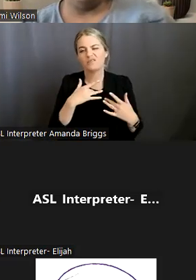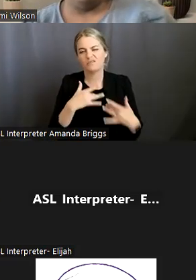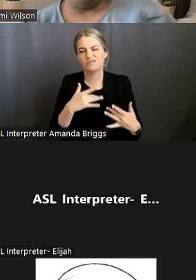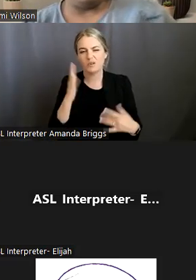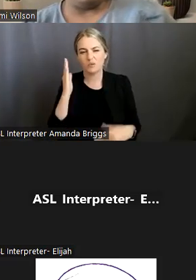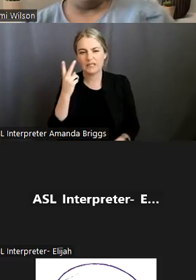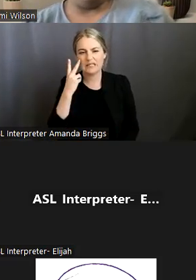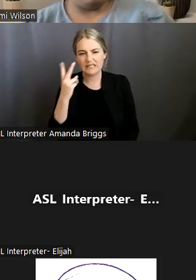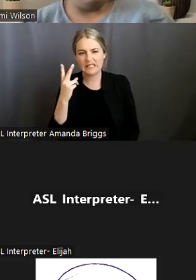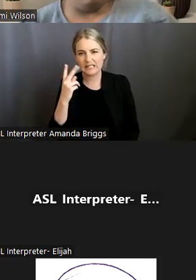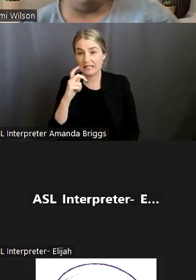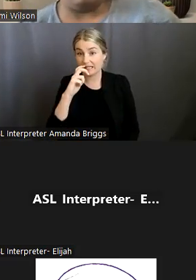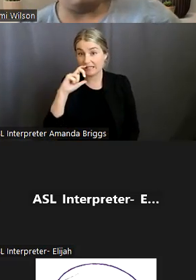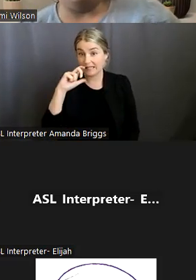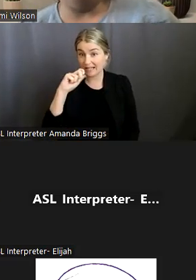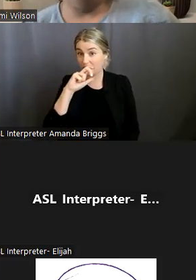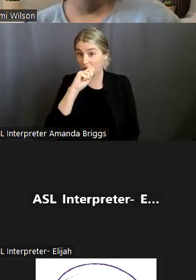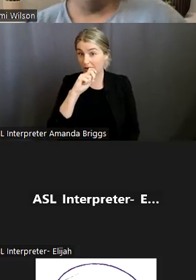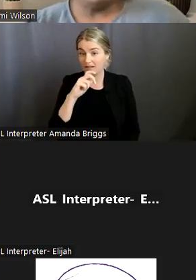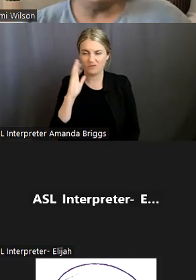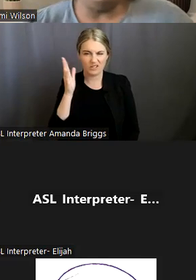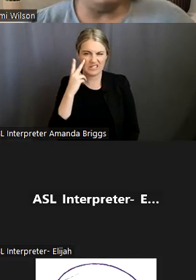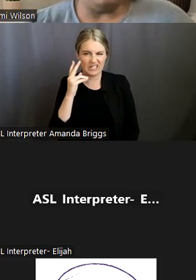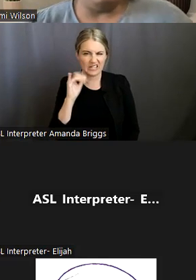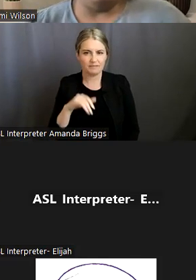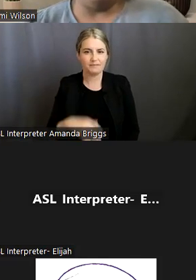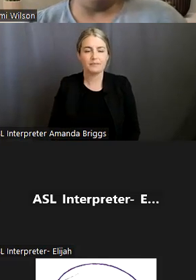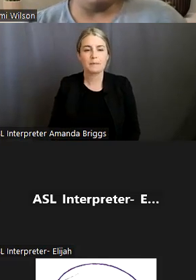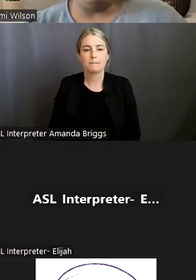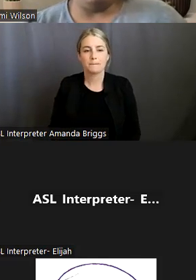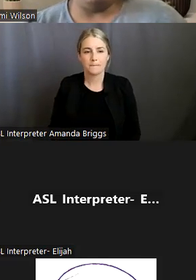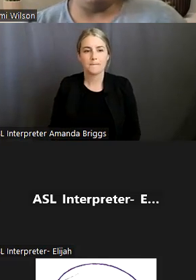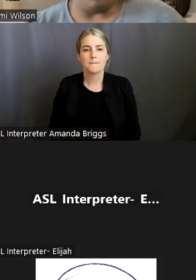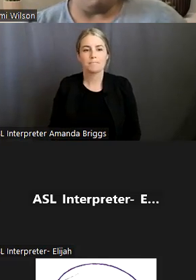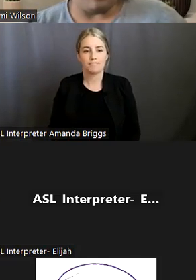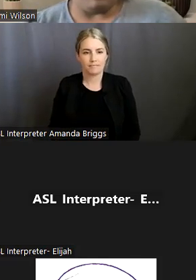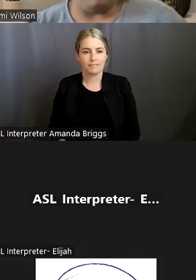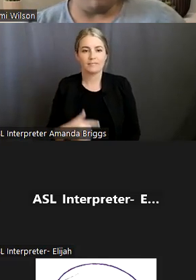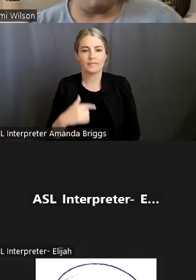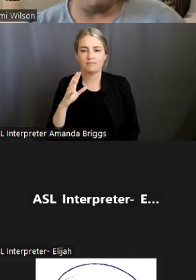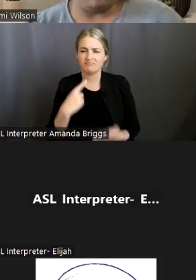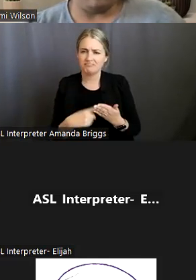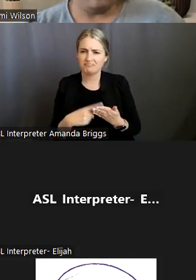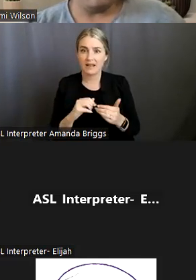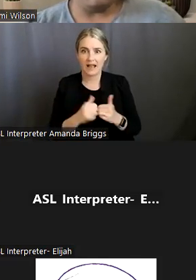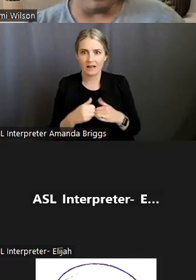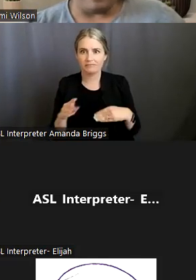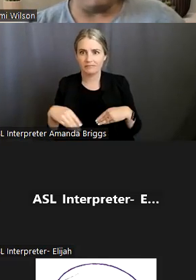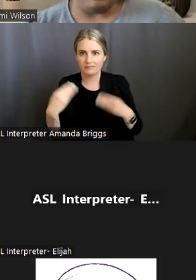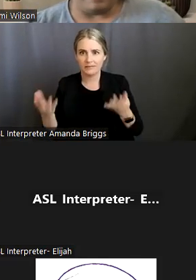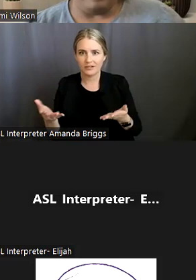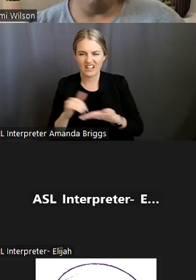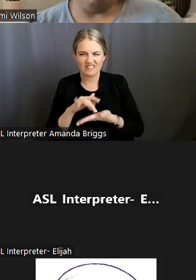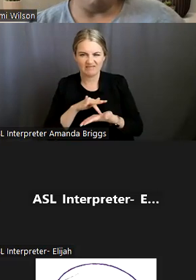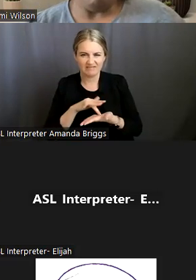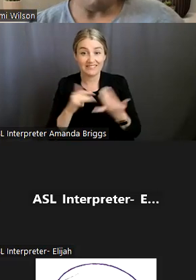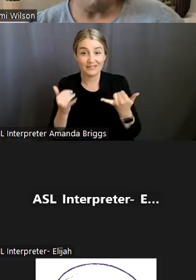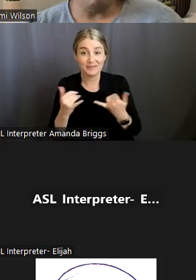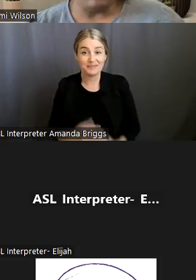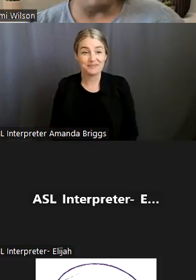in a nasal spray form. And so we will talk about how to administer that today.